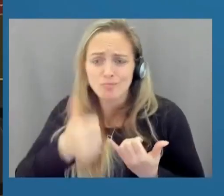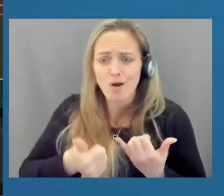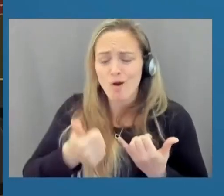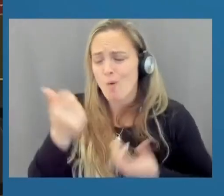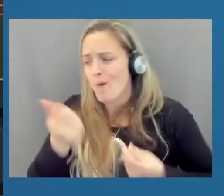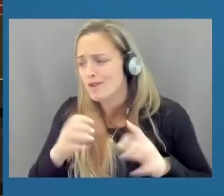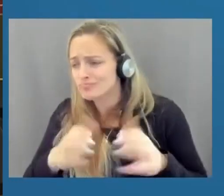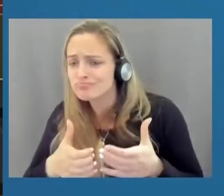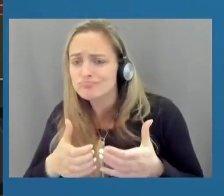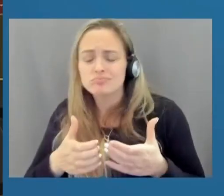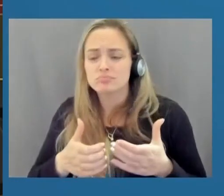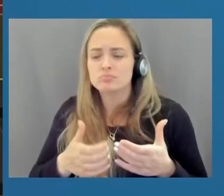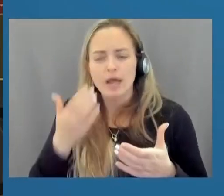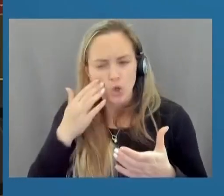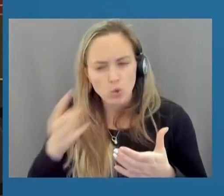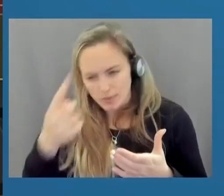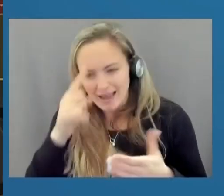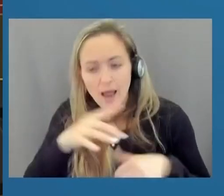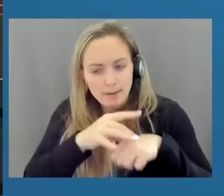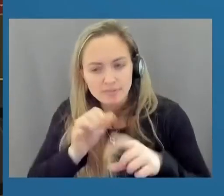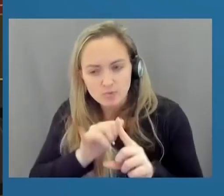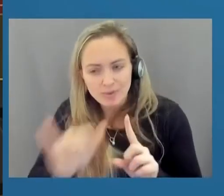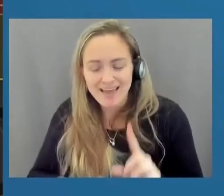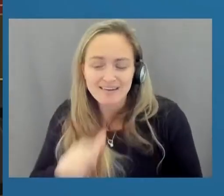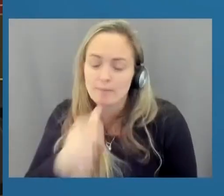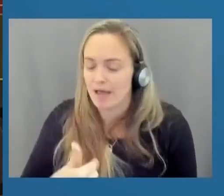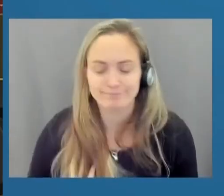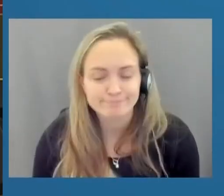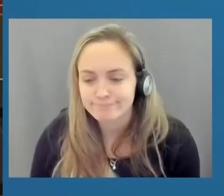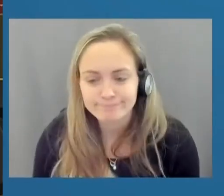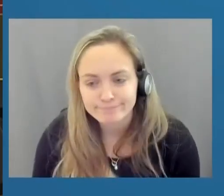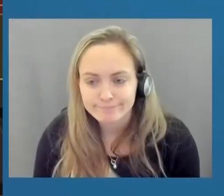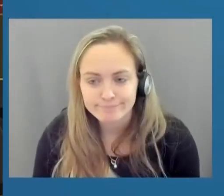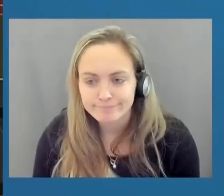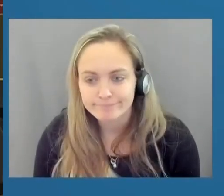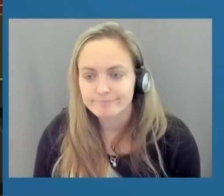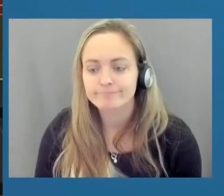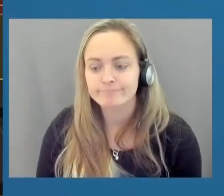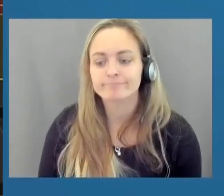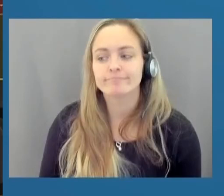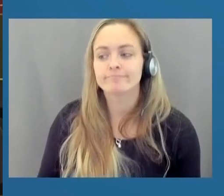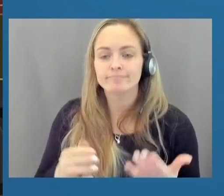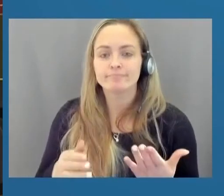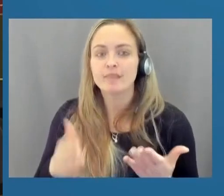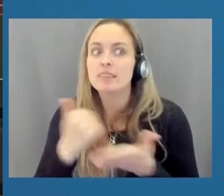I know you think that's what I'm obsessed with. I'm truly not. I've got to do something else that you're all asking about, which is the budget. All fair points,